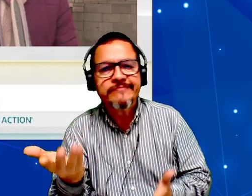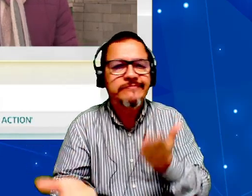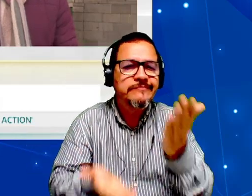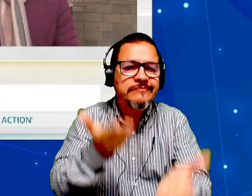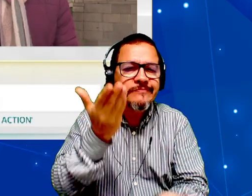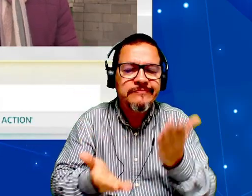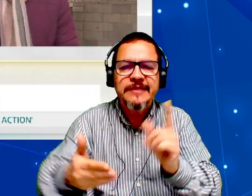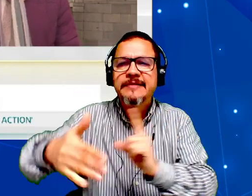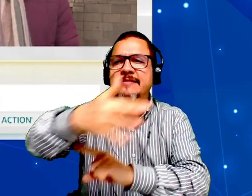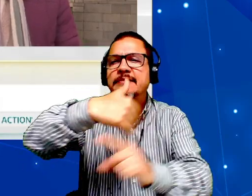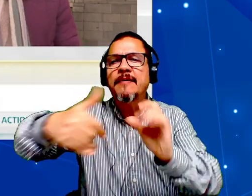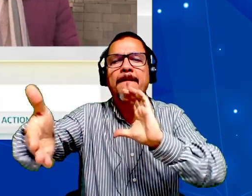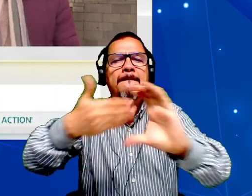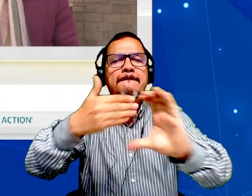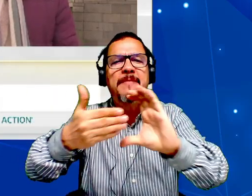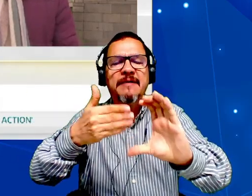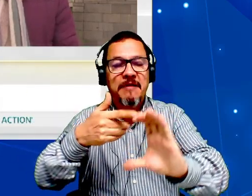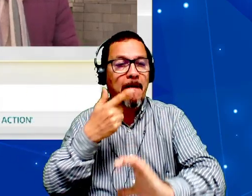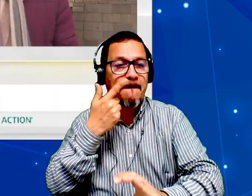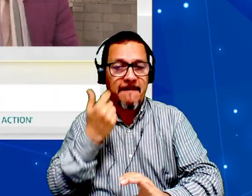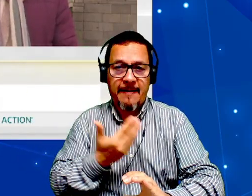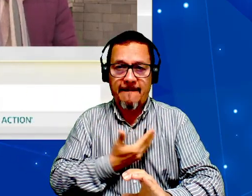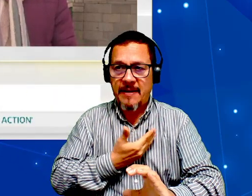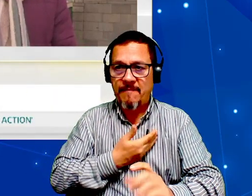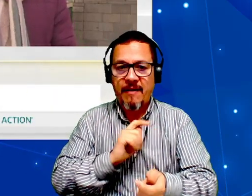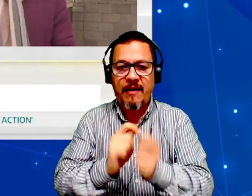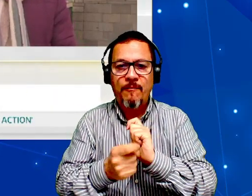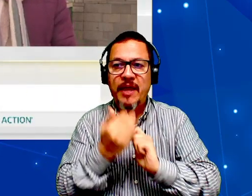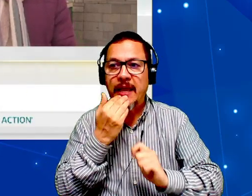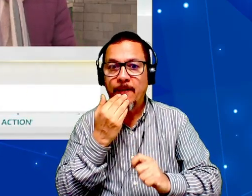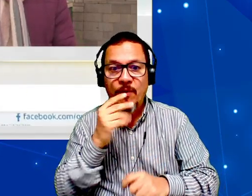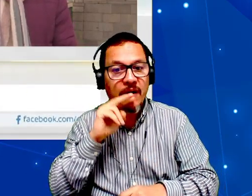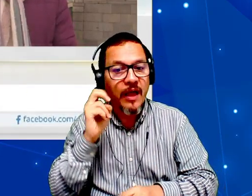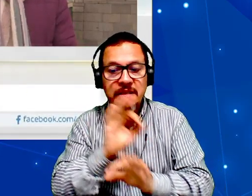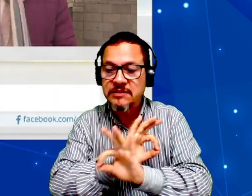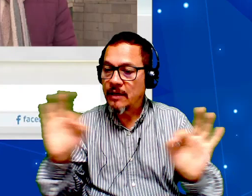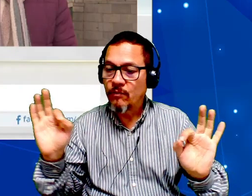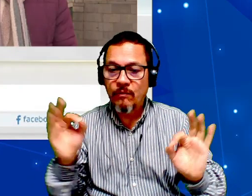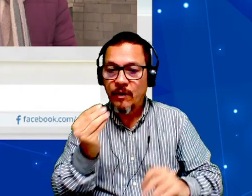They've become vegans. Your mom, I think, was a singer and took part in the Eurovision contest,